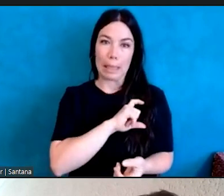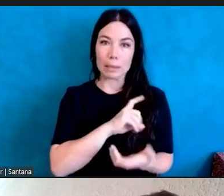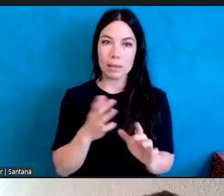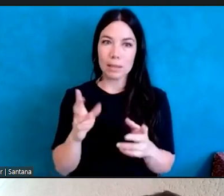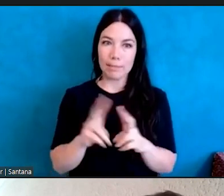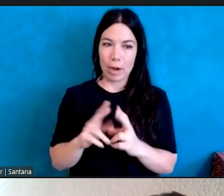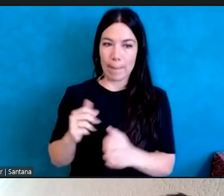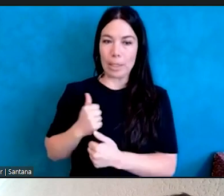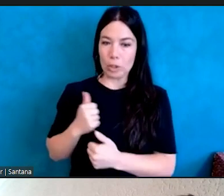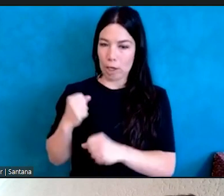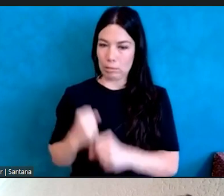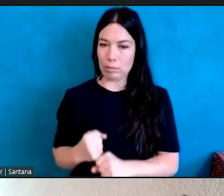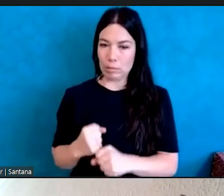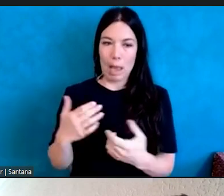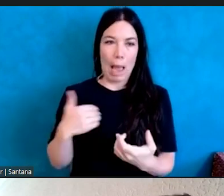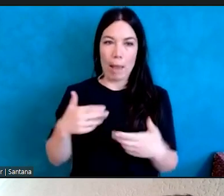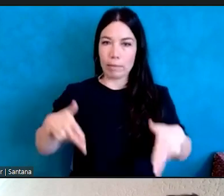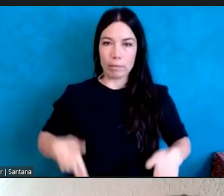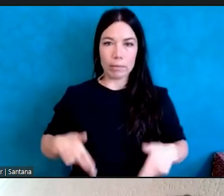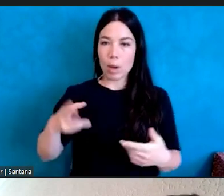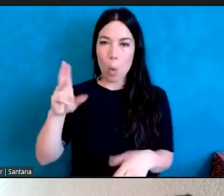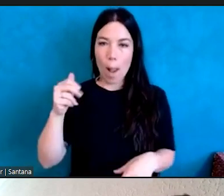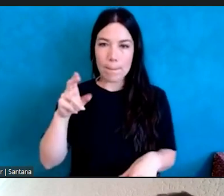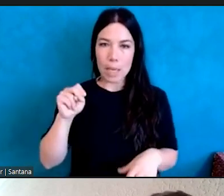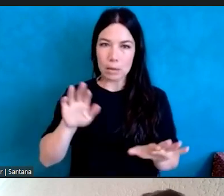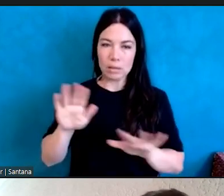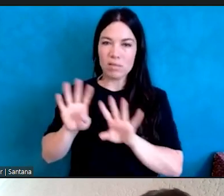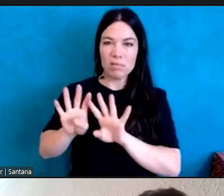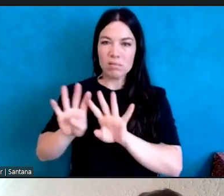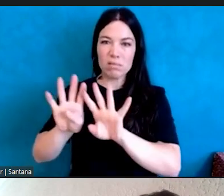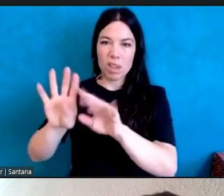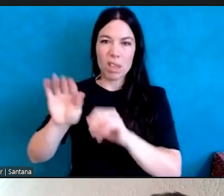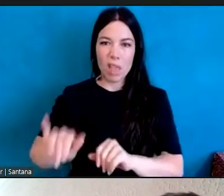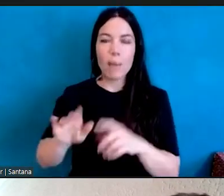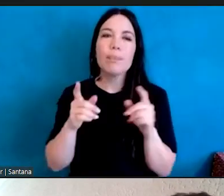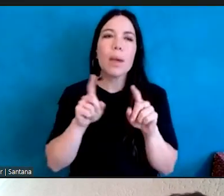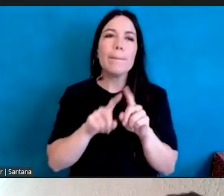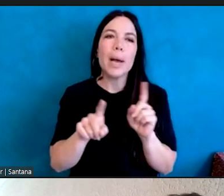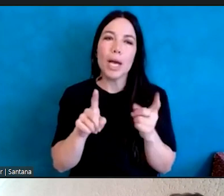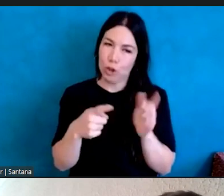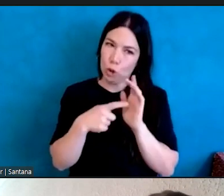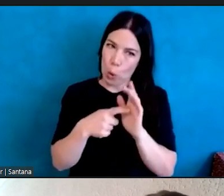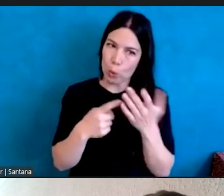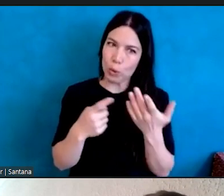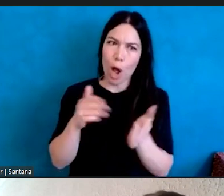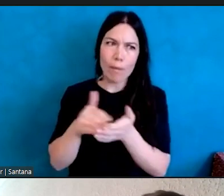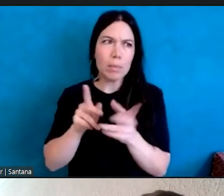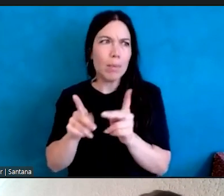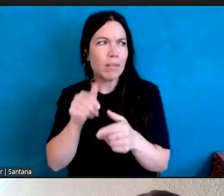But that just shows you, again, you the types of things that people have to deal with, the type of border control and security that goes into these things.